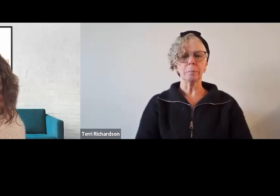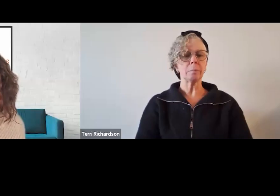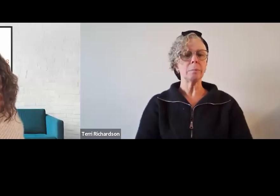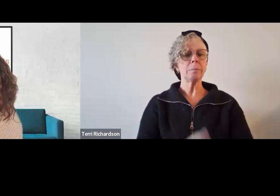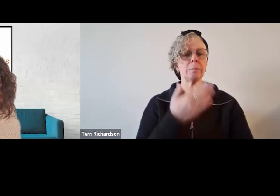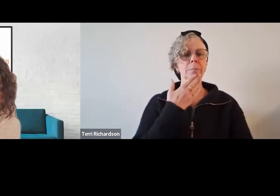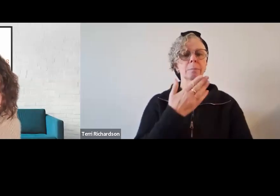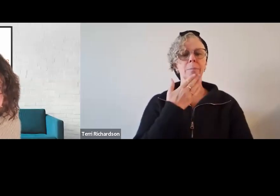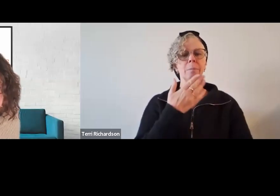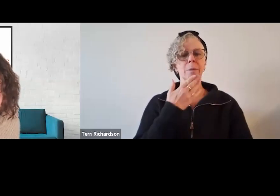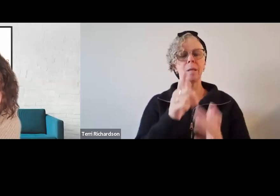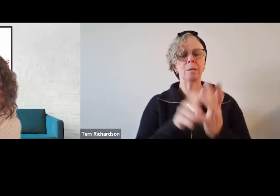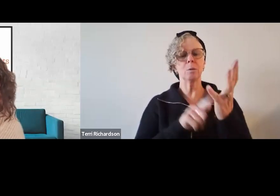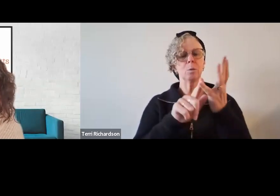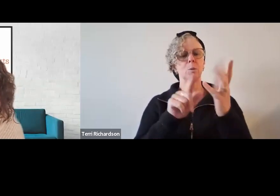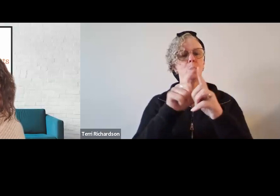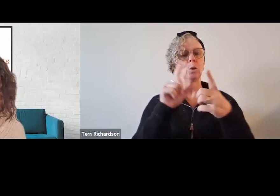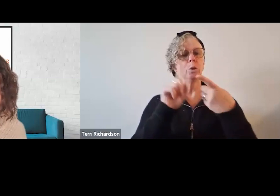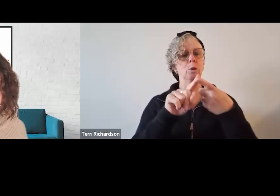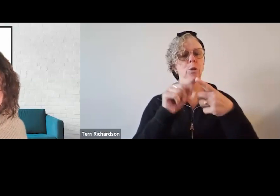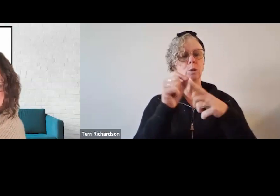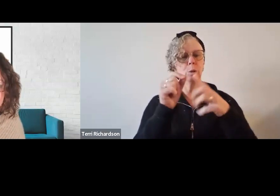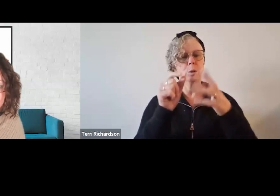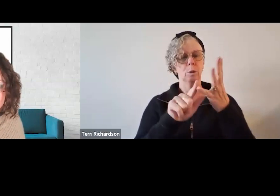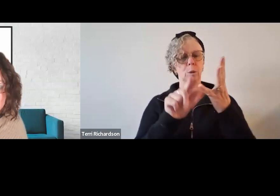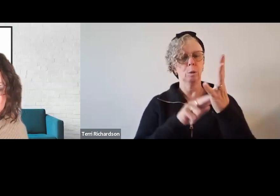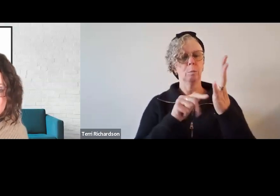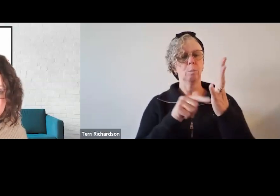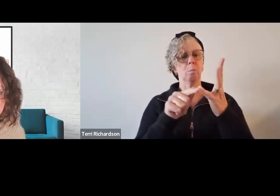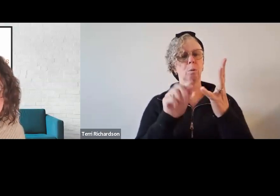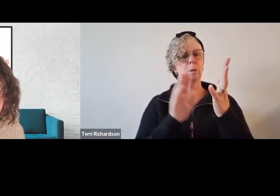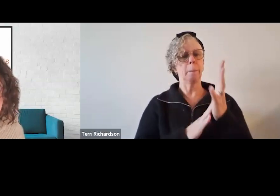Thanks so much to Jude from Punctum for sharing their journey and just want to